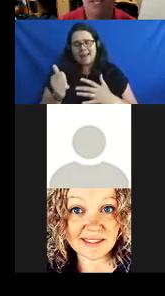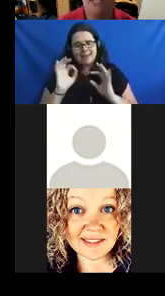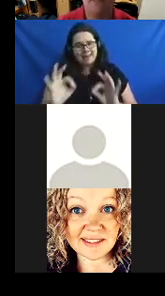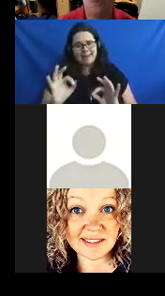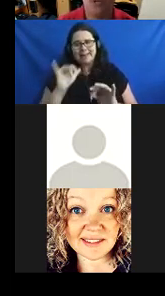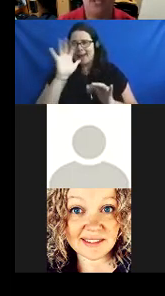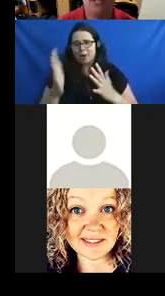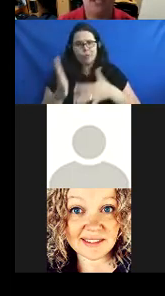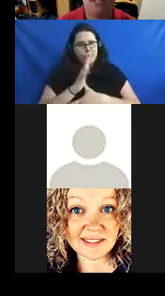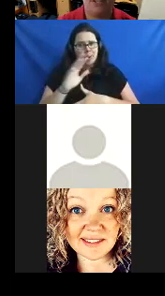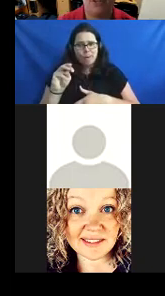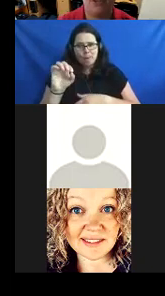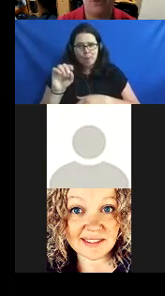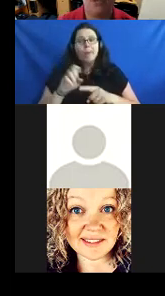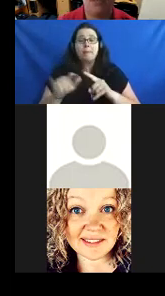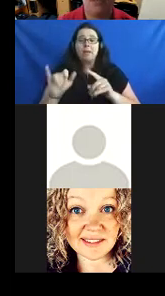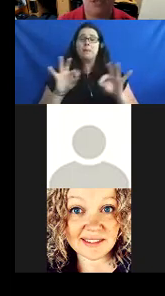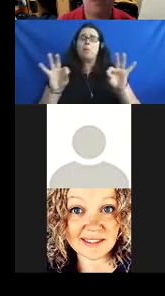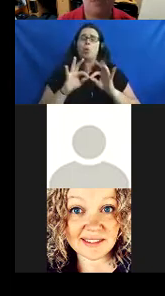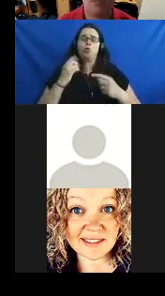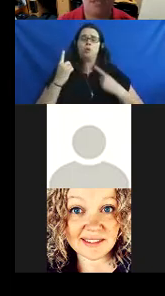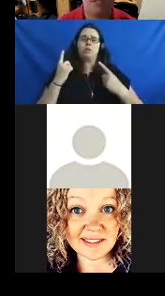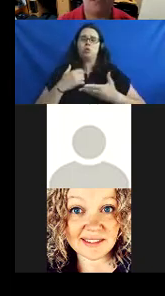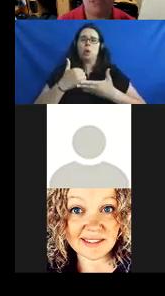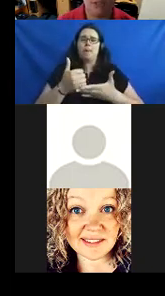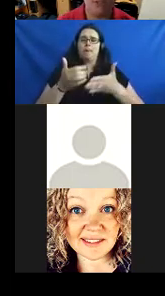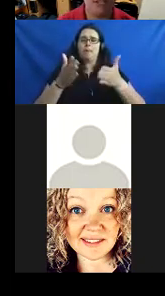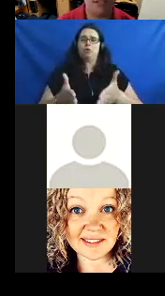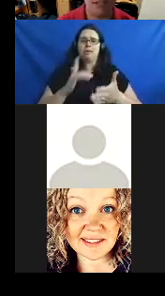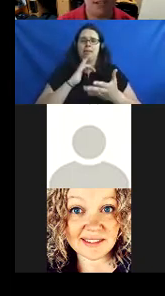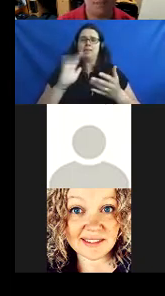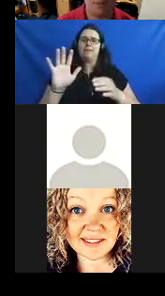IMPORTANT TO HELP SOMEONE BE AS FUNCTIONAL AND PRODUCTIVE